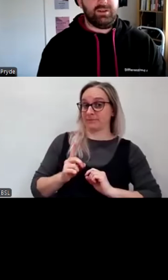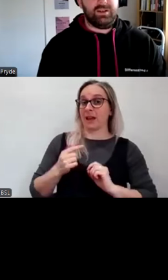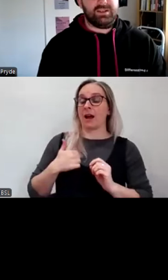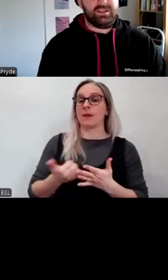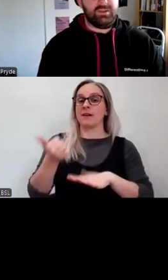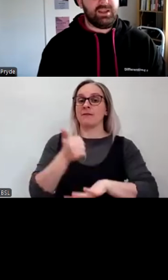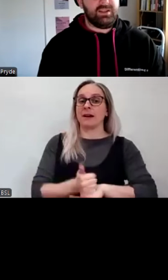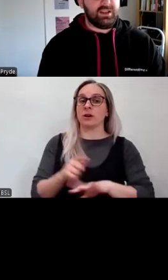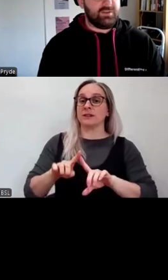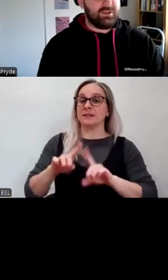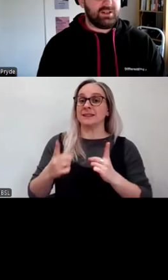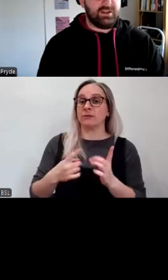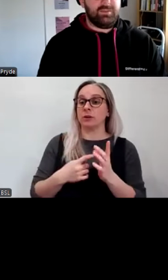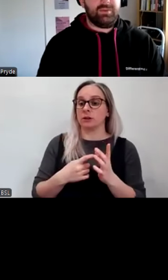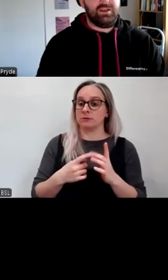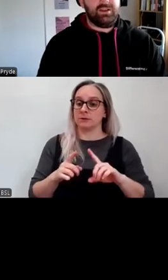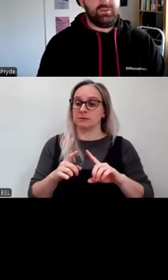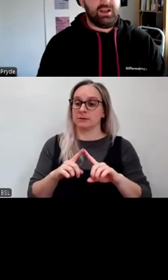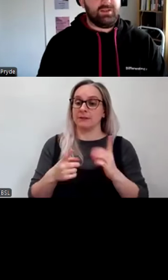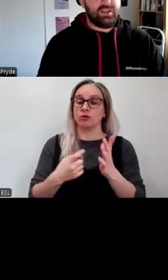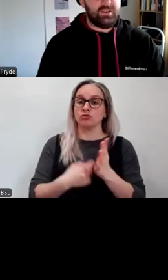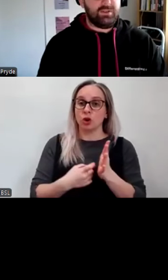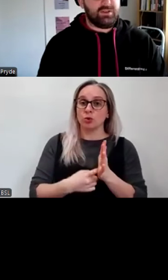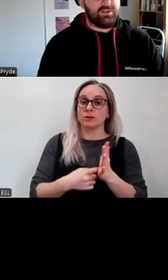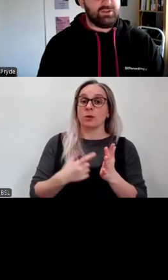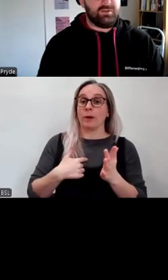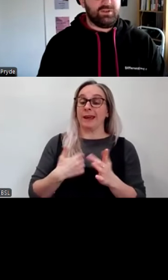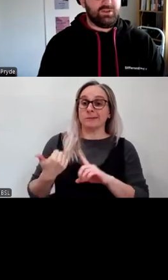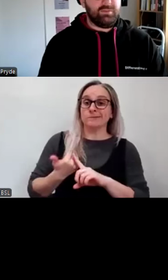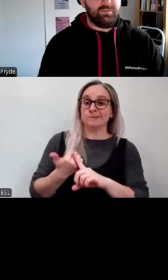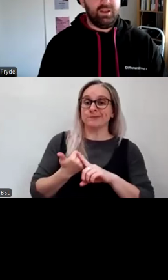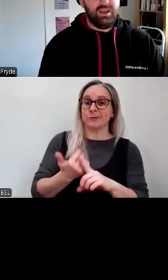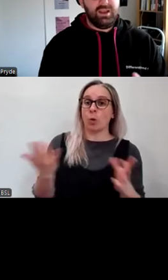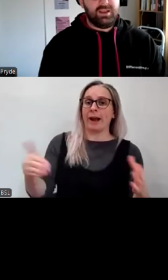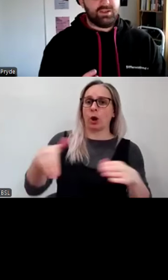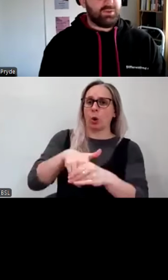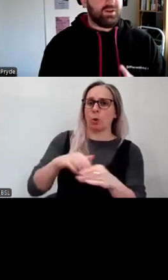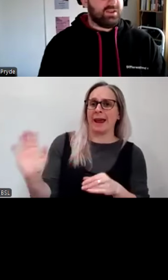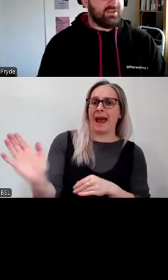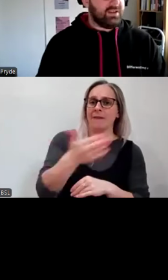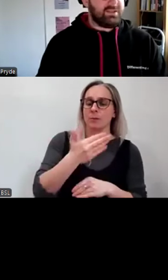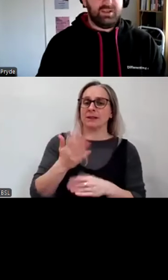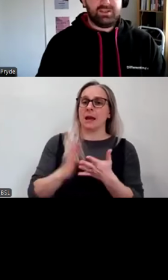We're a disabled-led tech for good startup and we advocate for inclusion through software and the event space.